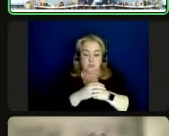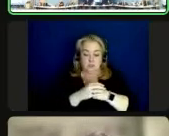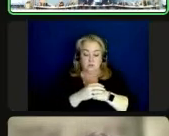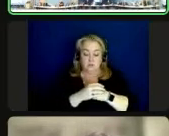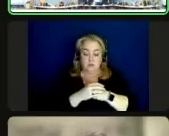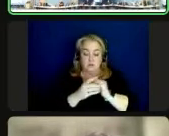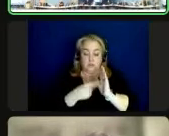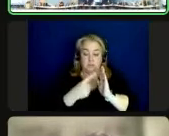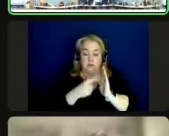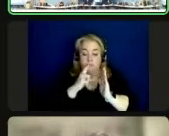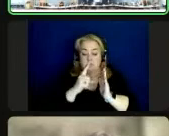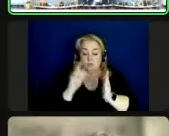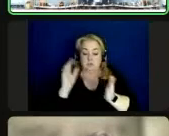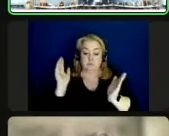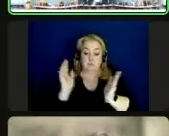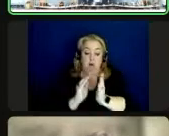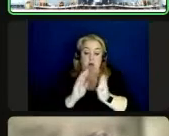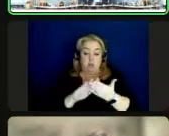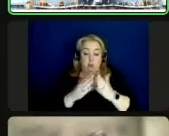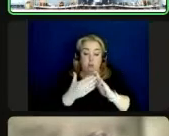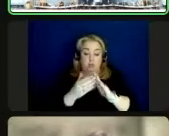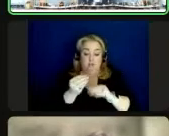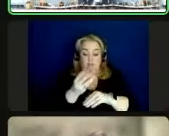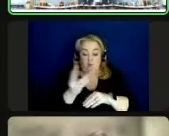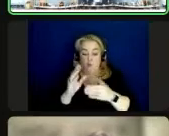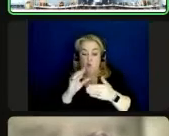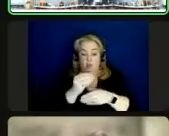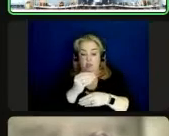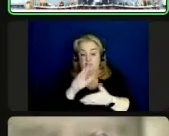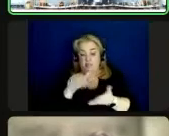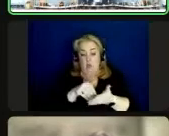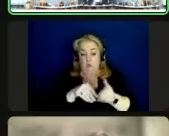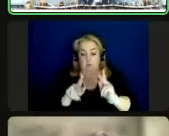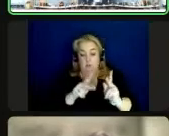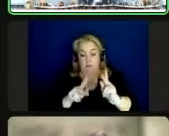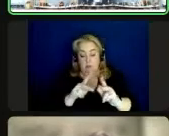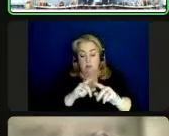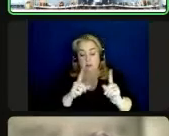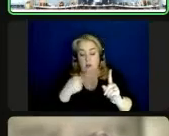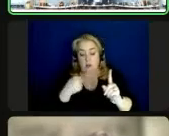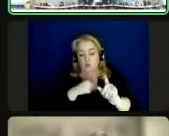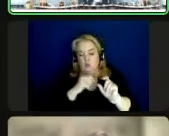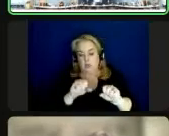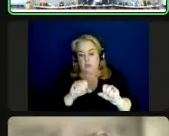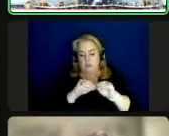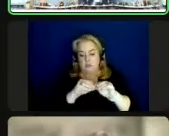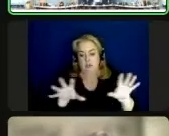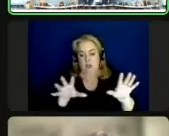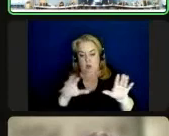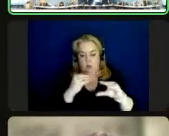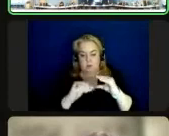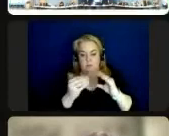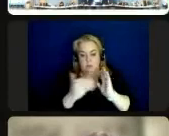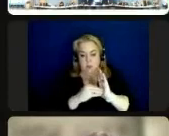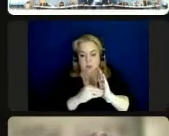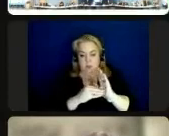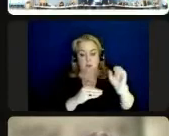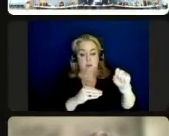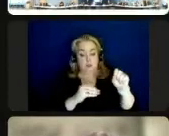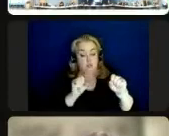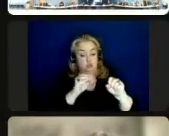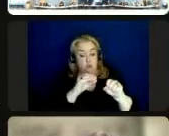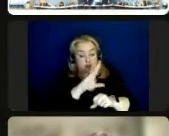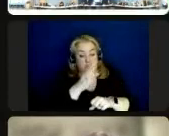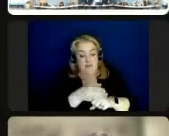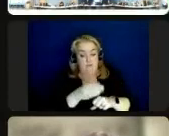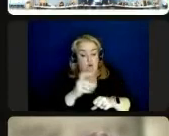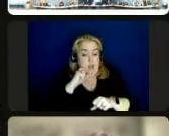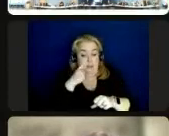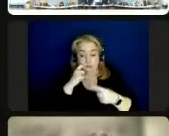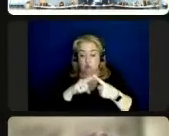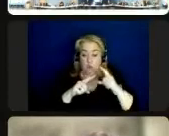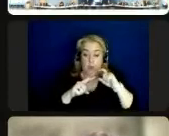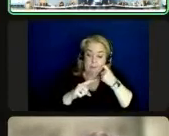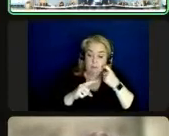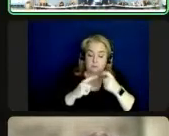LARGE OPERATIONS FEE JUST TO